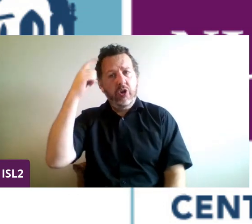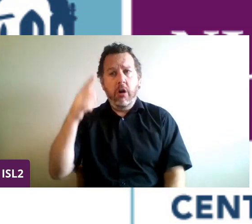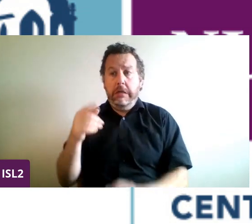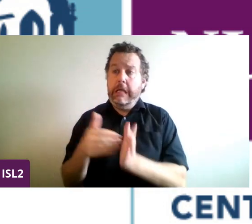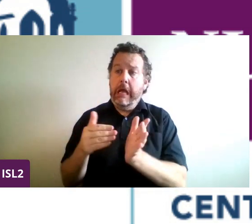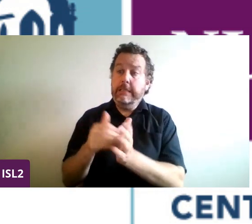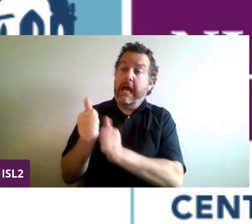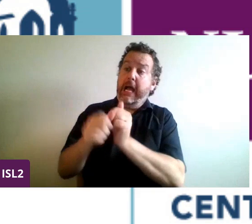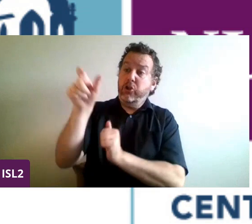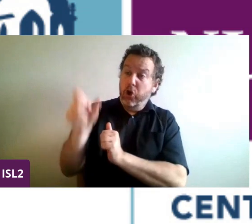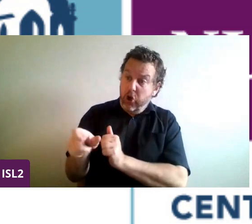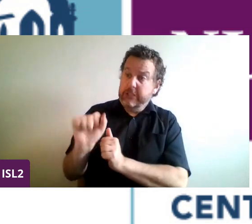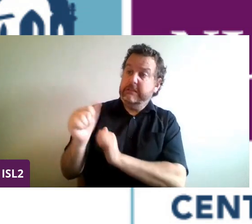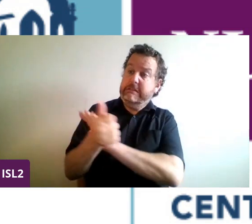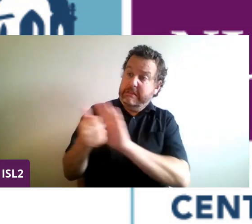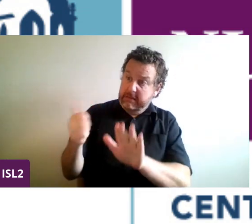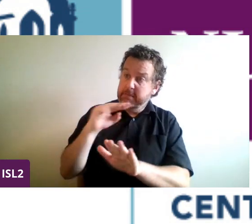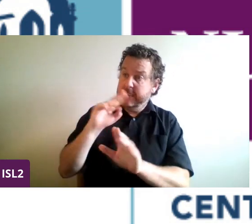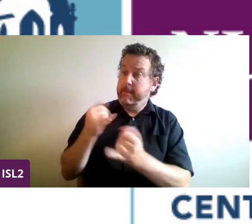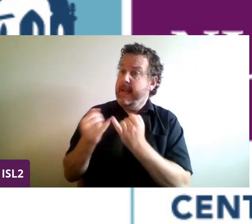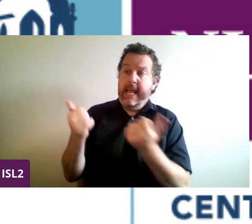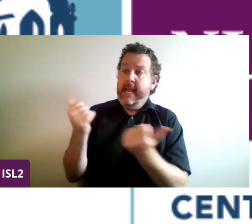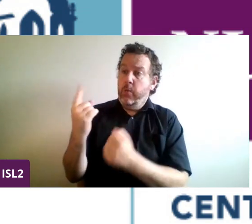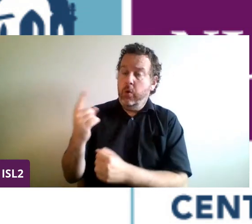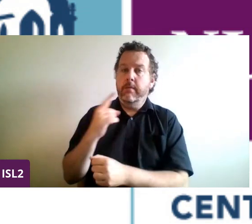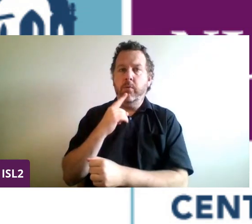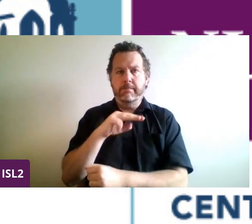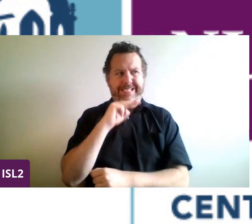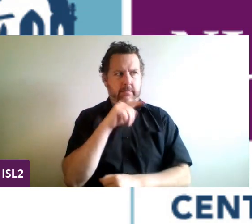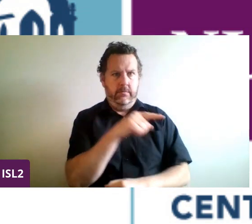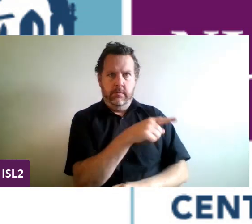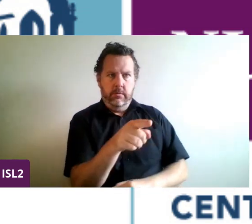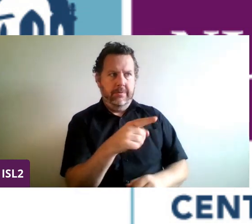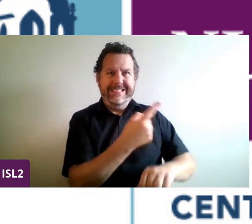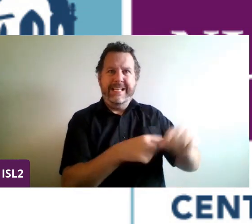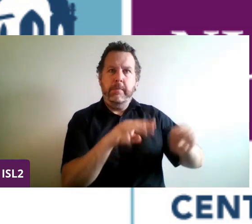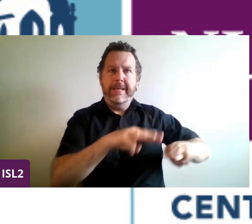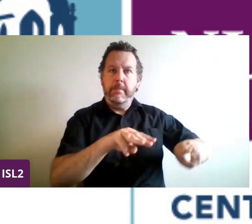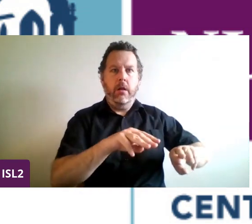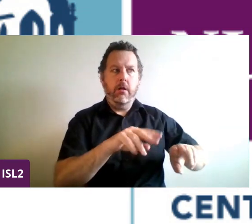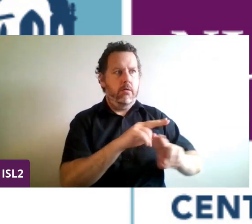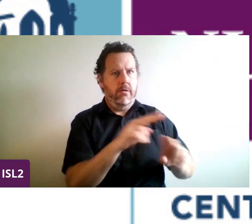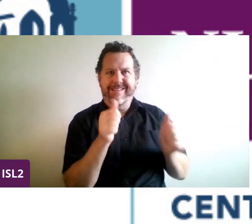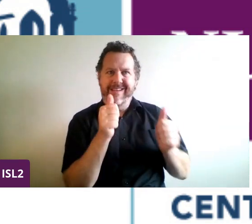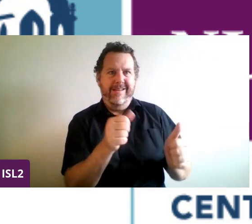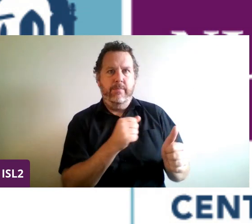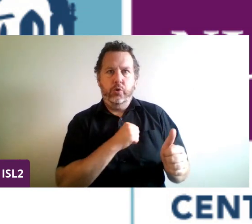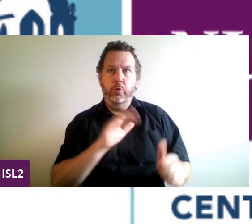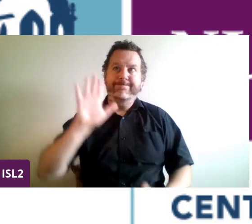and it may appear to be a logical definition of the skill of nectar, if disabled people do not